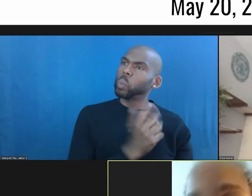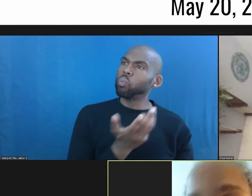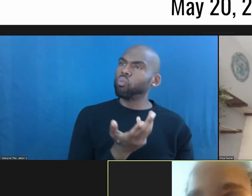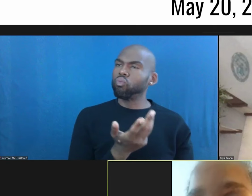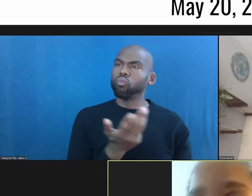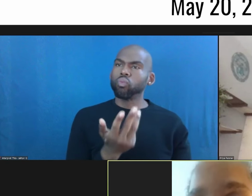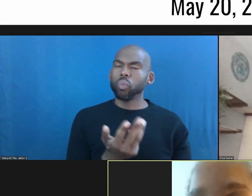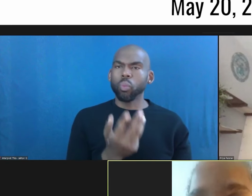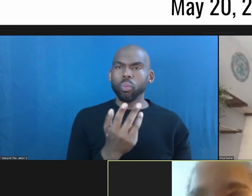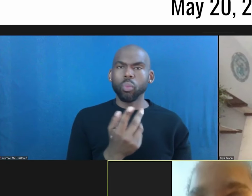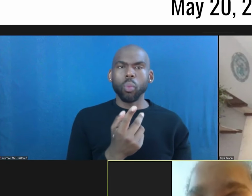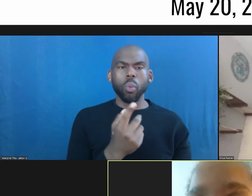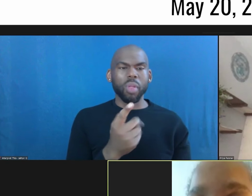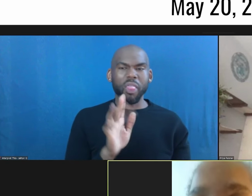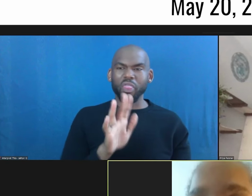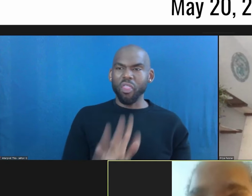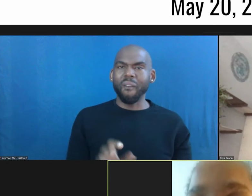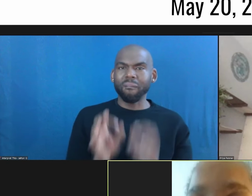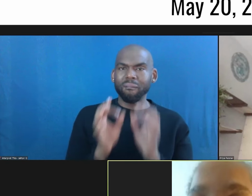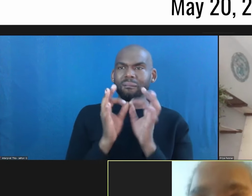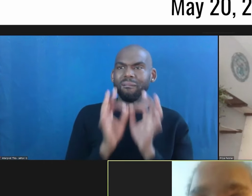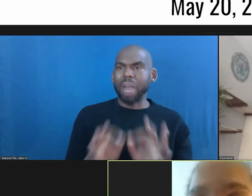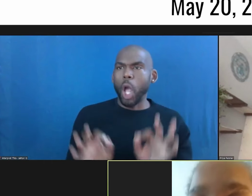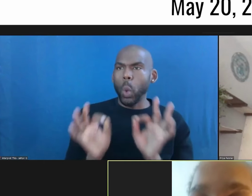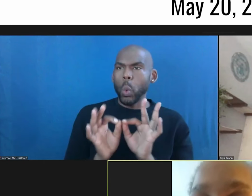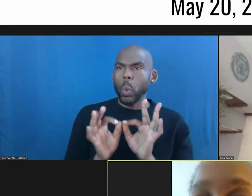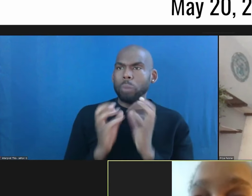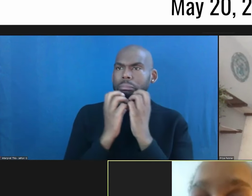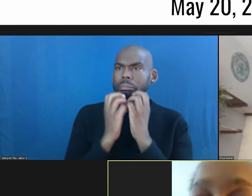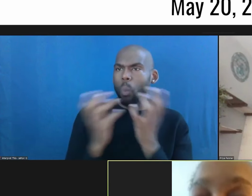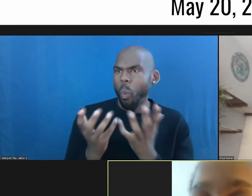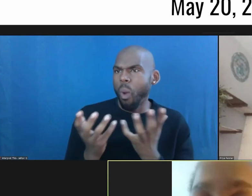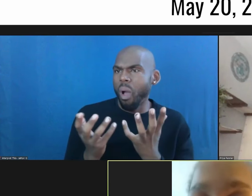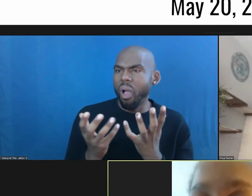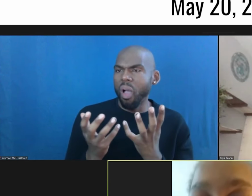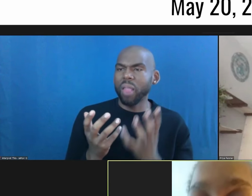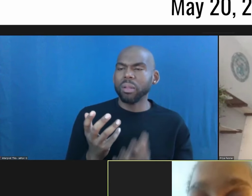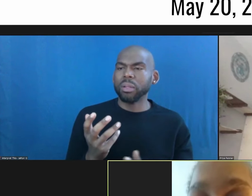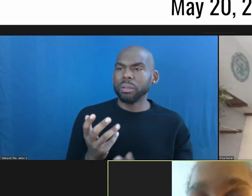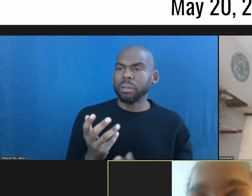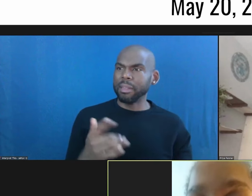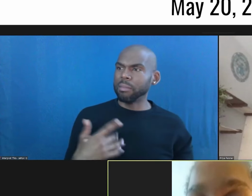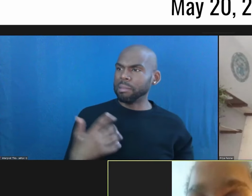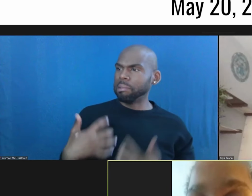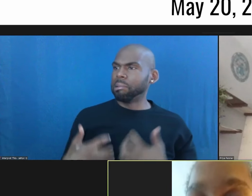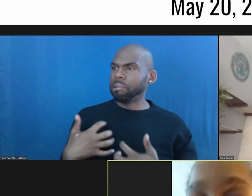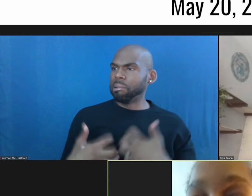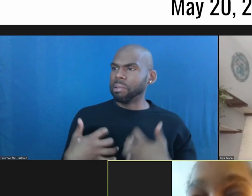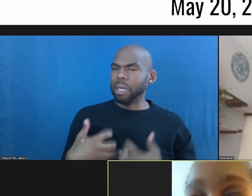what value that they have that they just kind of dismiss, you know, what we have to say,